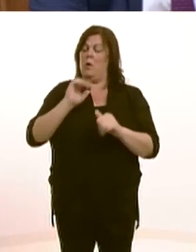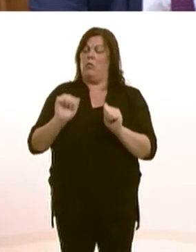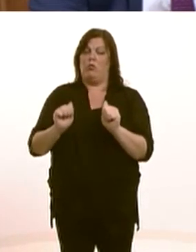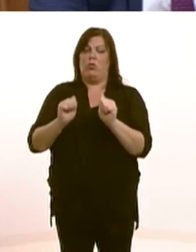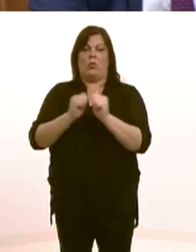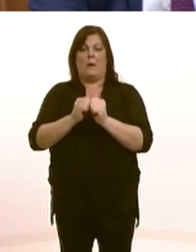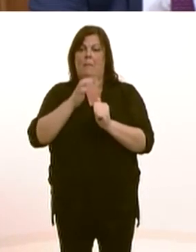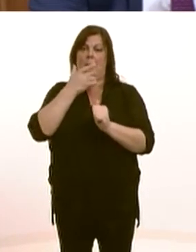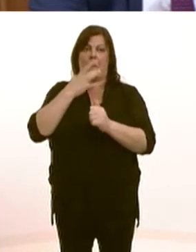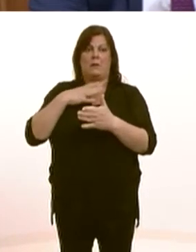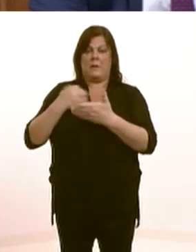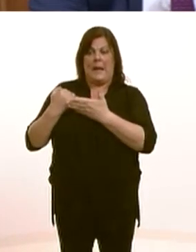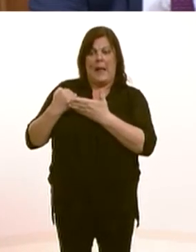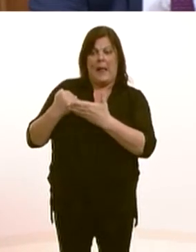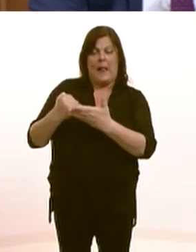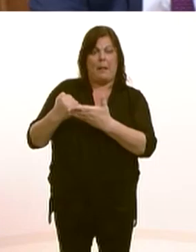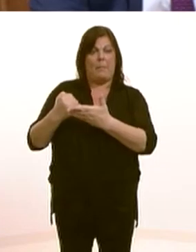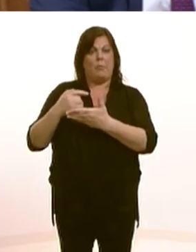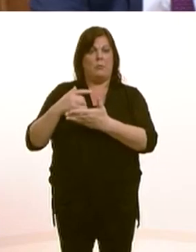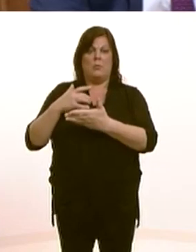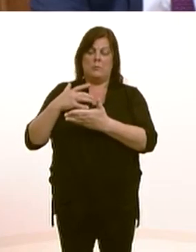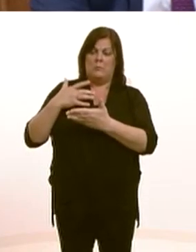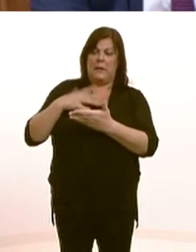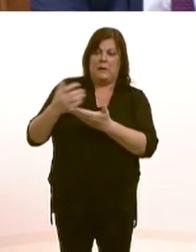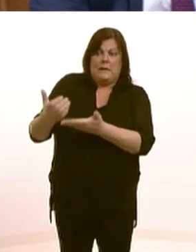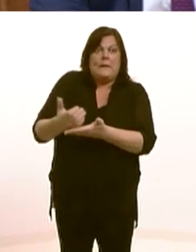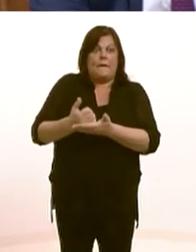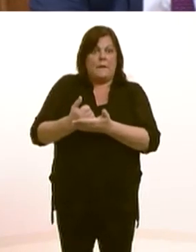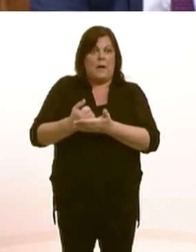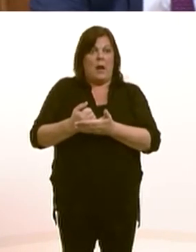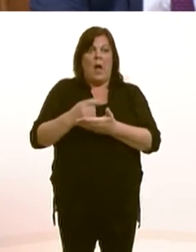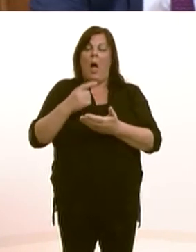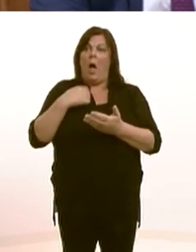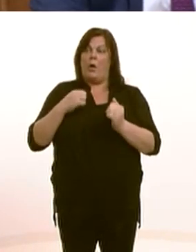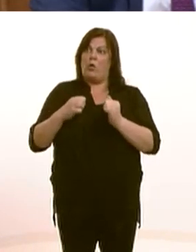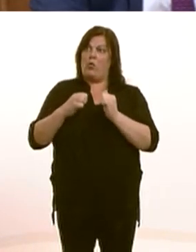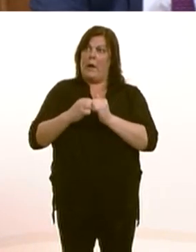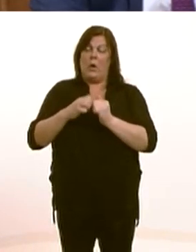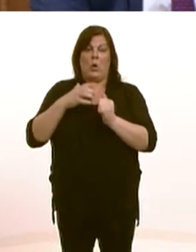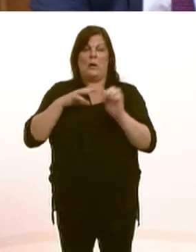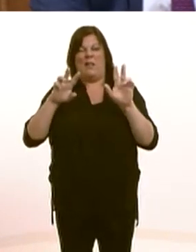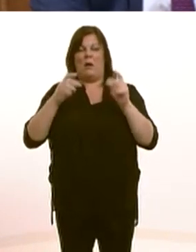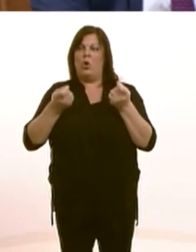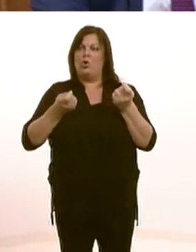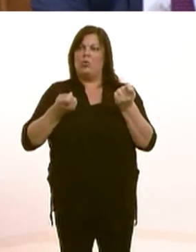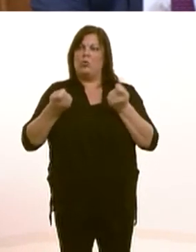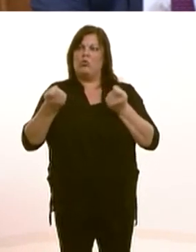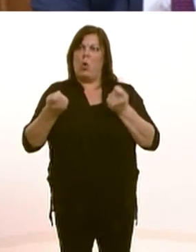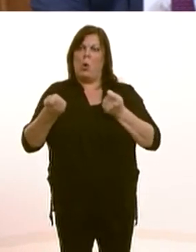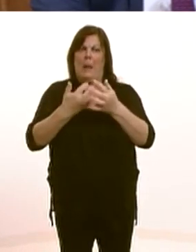I understand the point he makes about uncontrolled immigration. I donít argue for uncontrolled immigration; of course there have to be limits on what any country can accept.